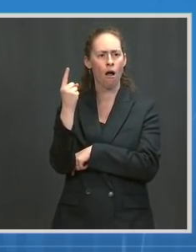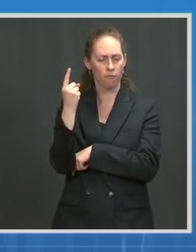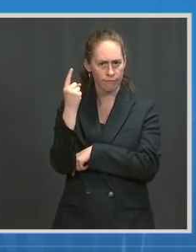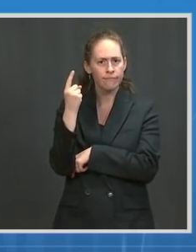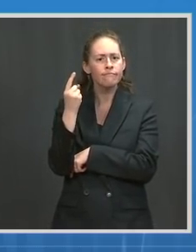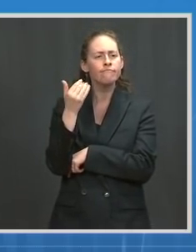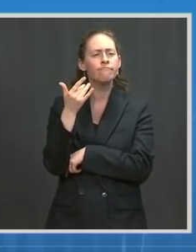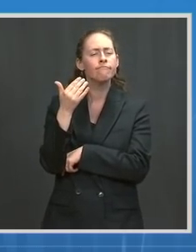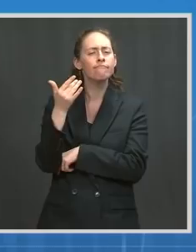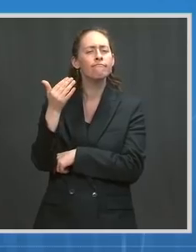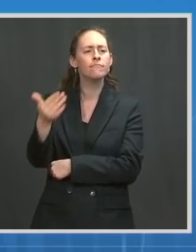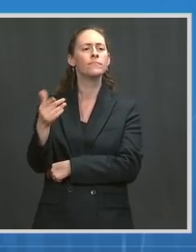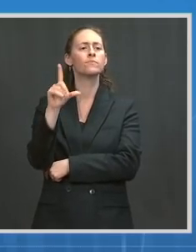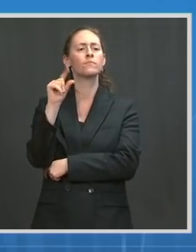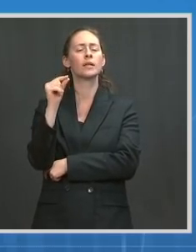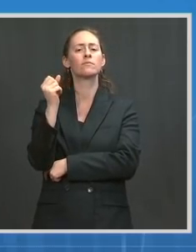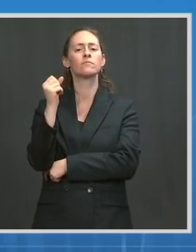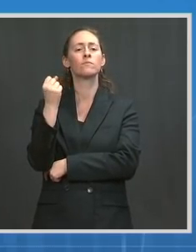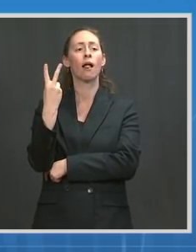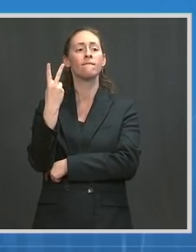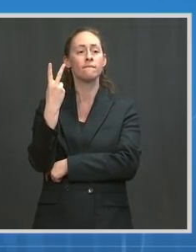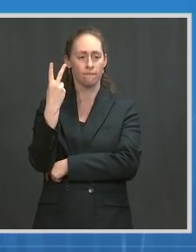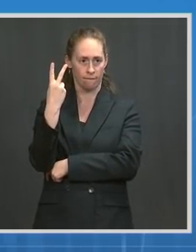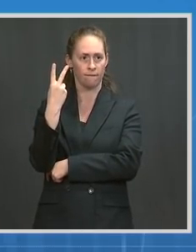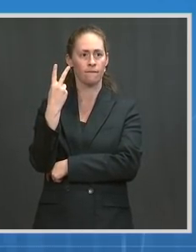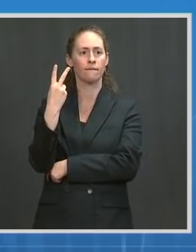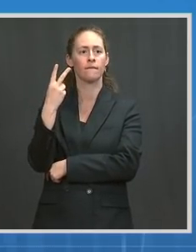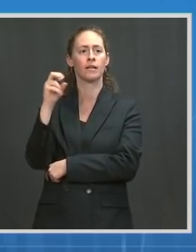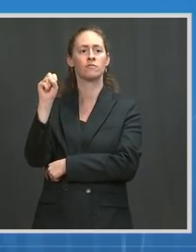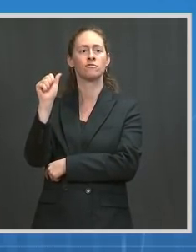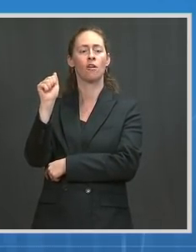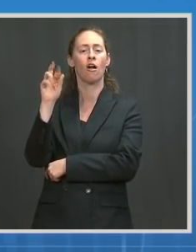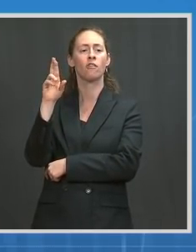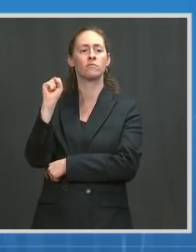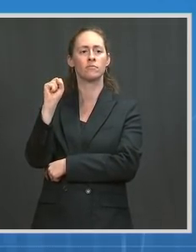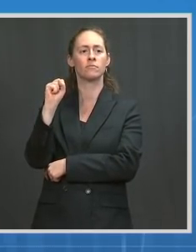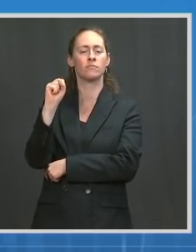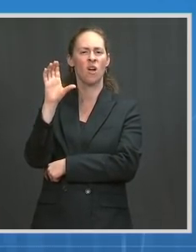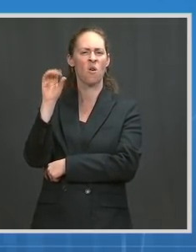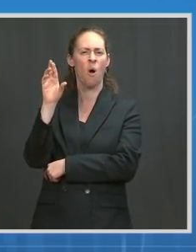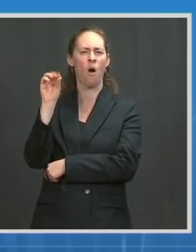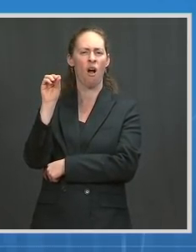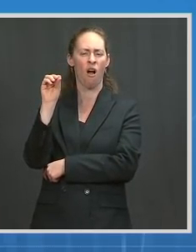Again, the first indication that coronaviruses were capable of pandemic potential.